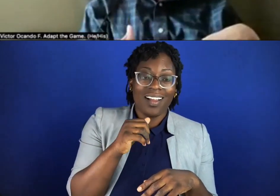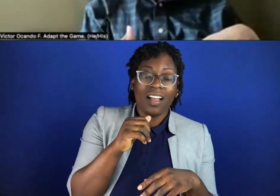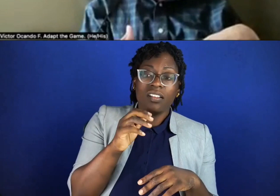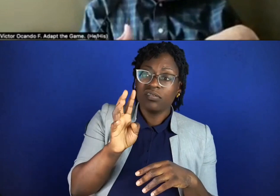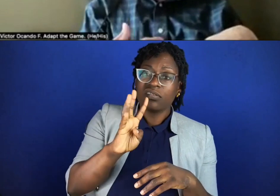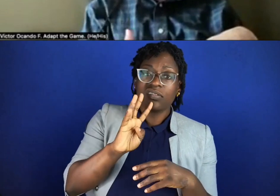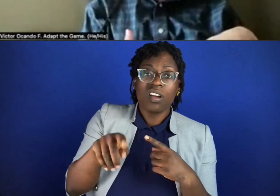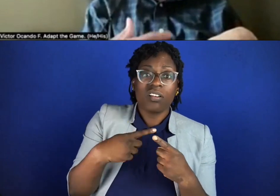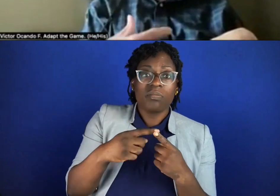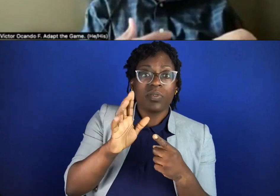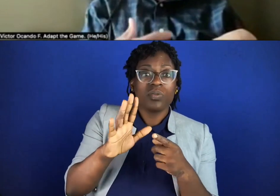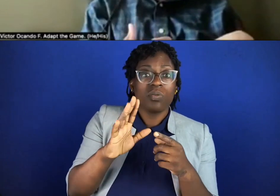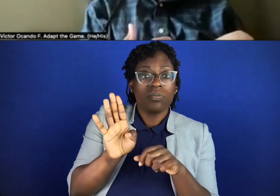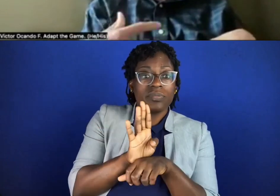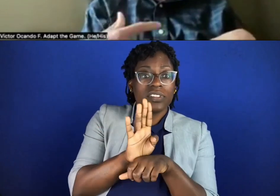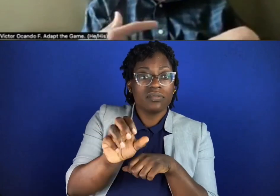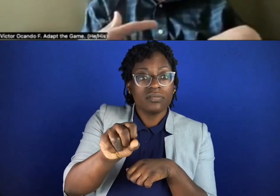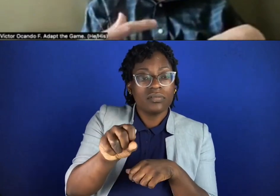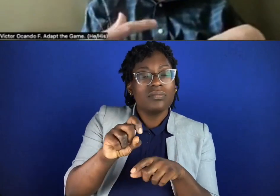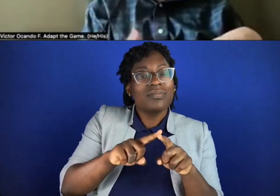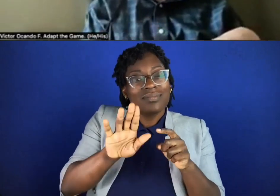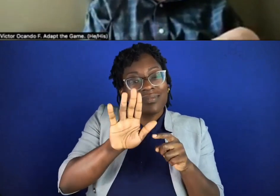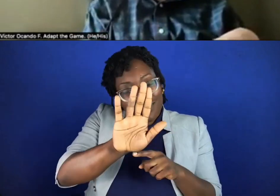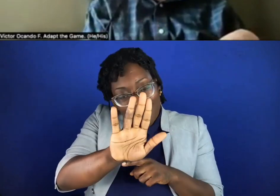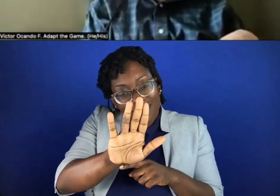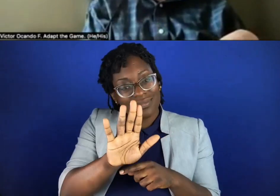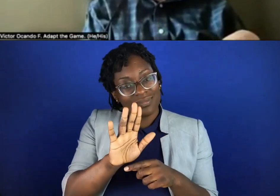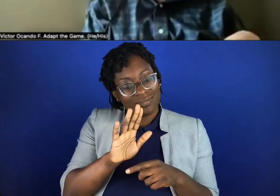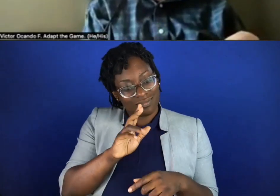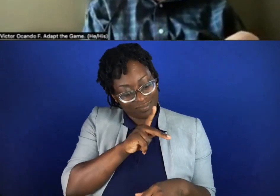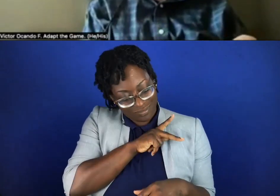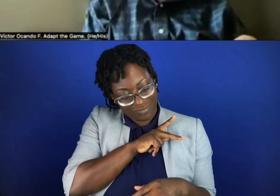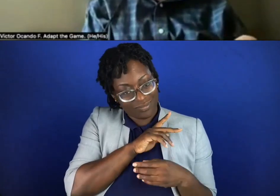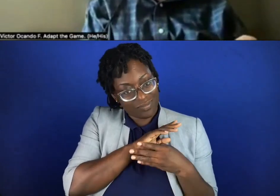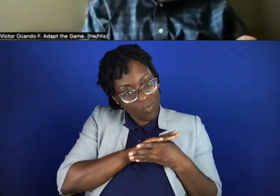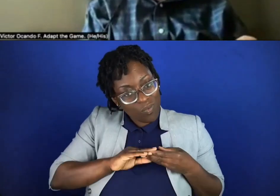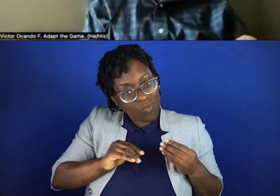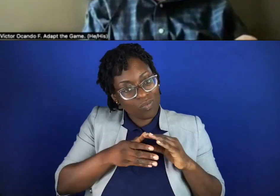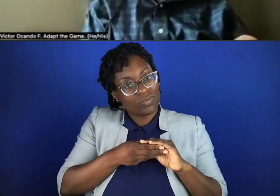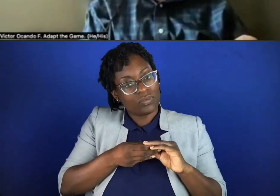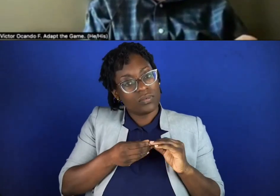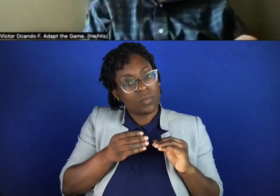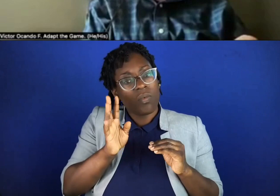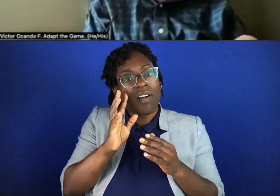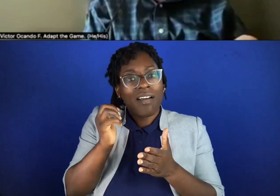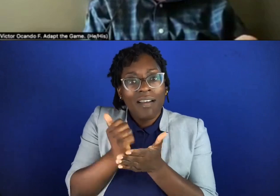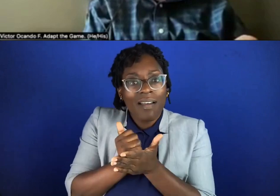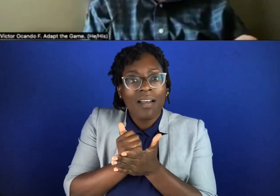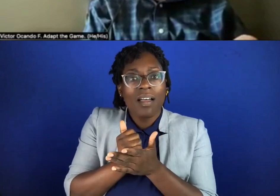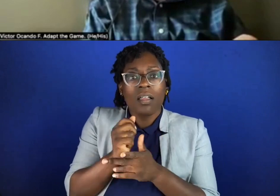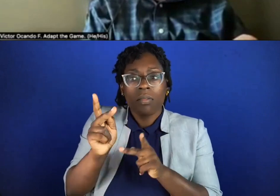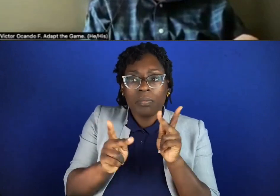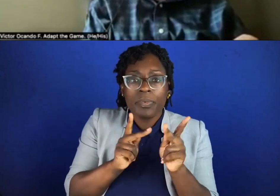tell your own story and your own testimony to the work and who would open doors for you.